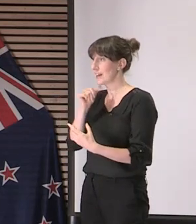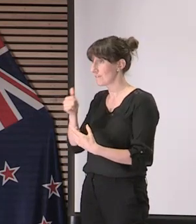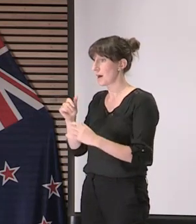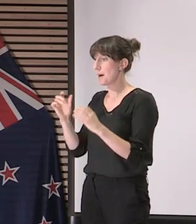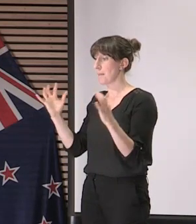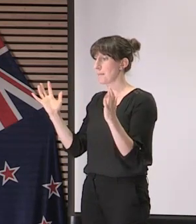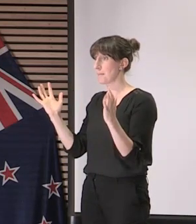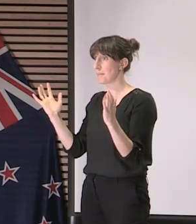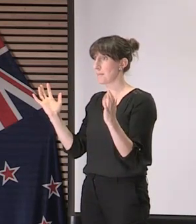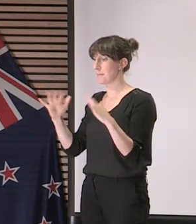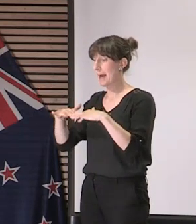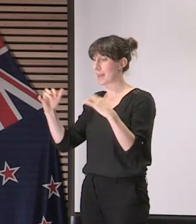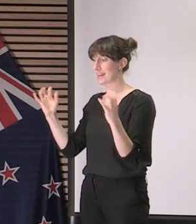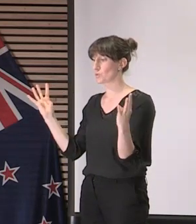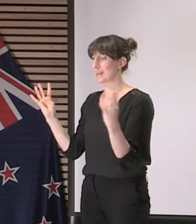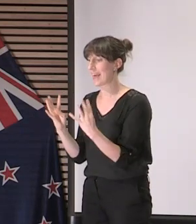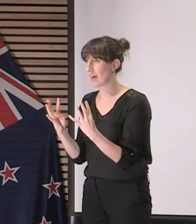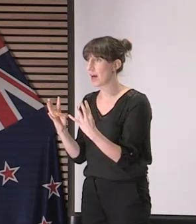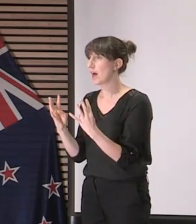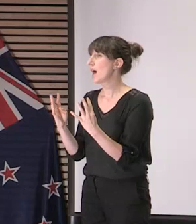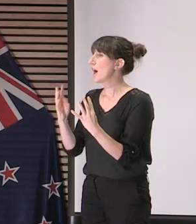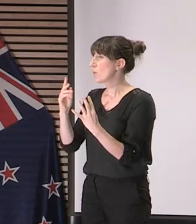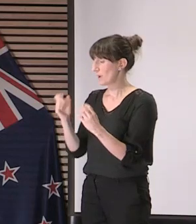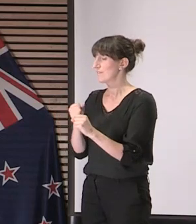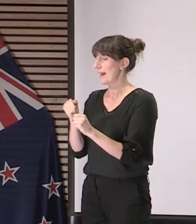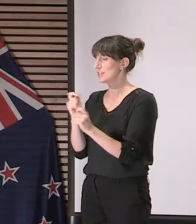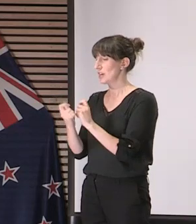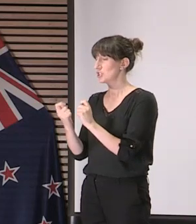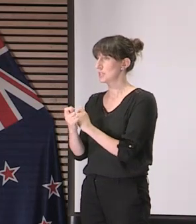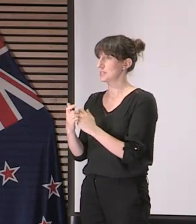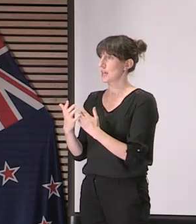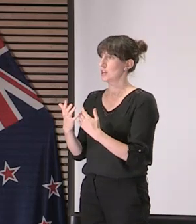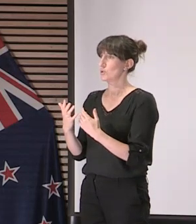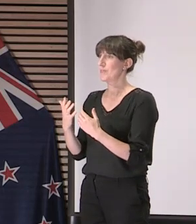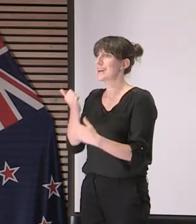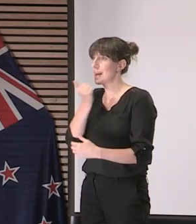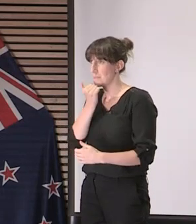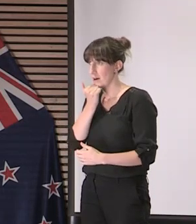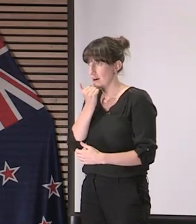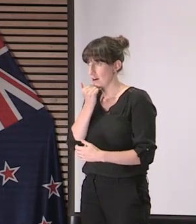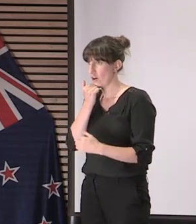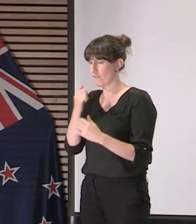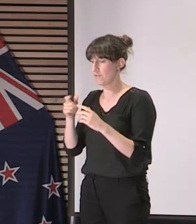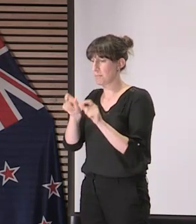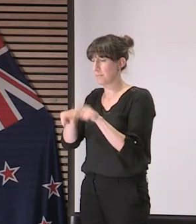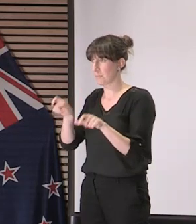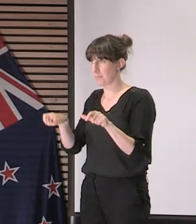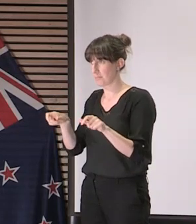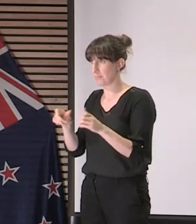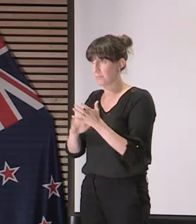business committee, and as Parliament, make preparations if Parliament meets together